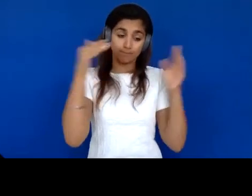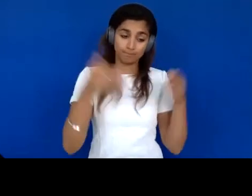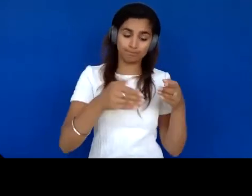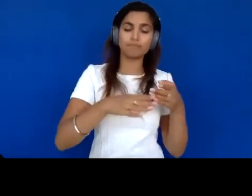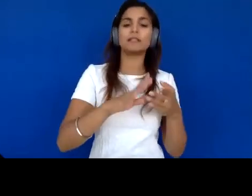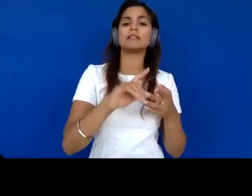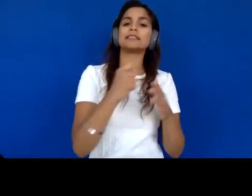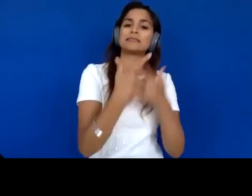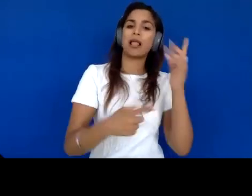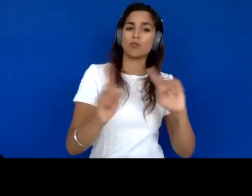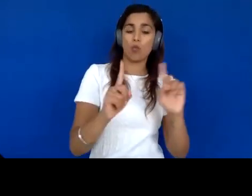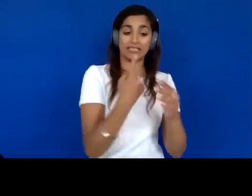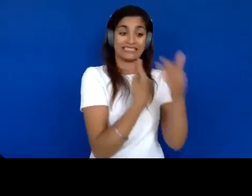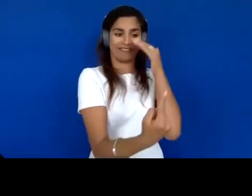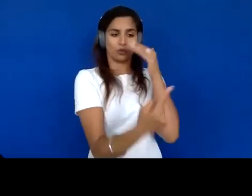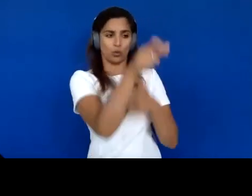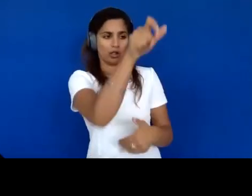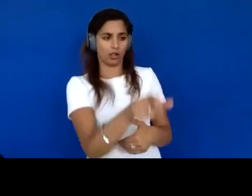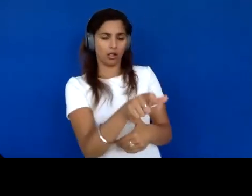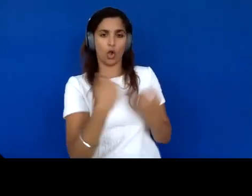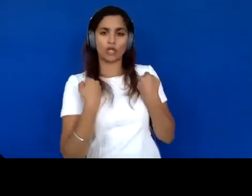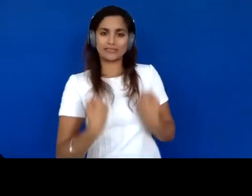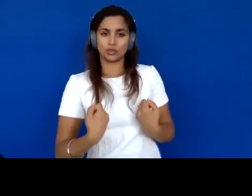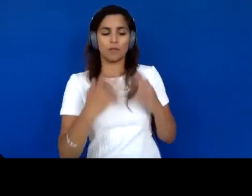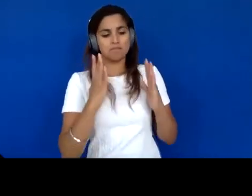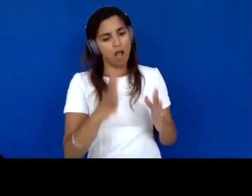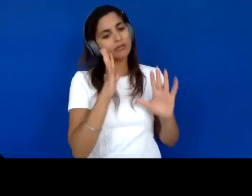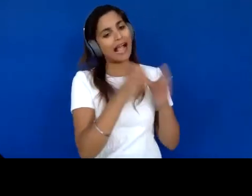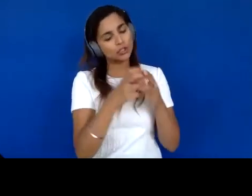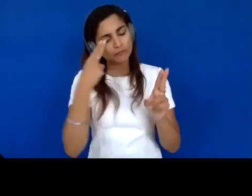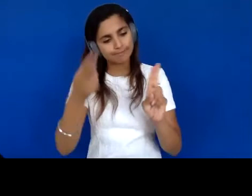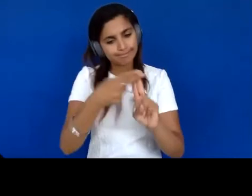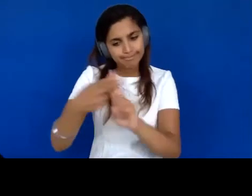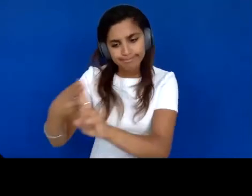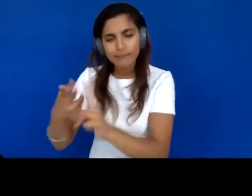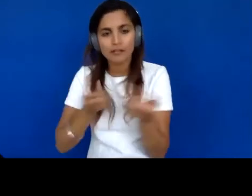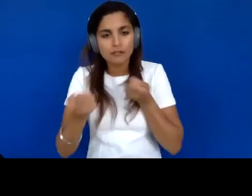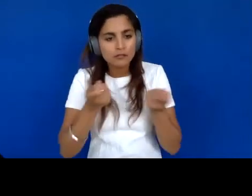pathologize condition that needs to be categorized managed fixed or overcome in